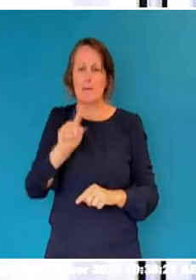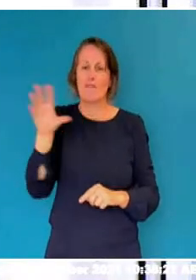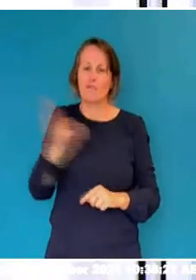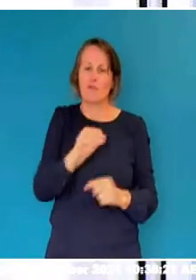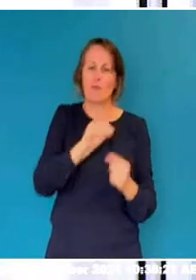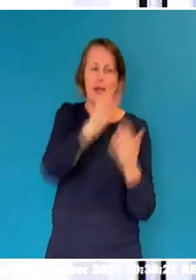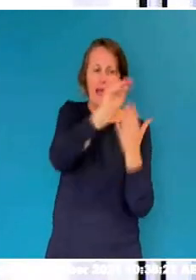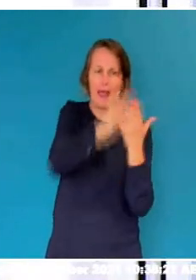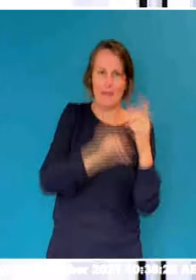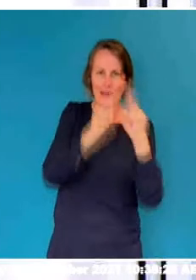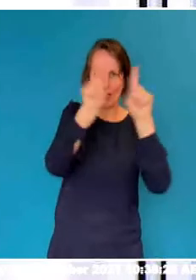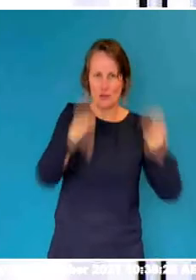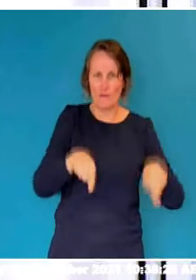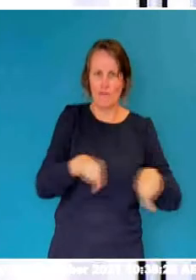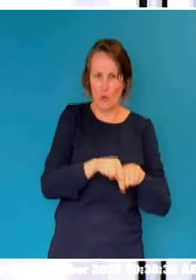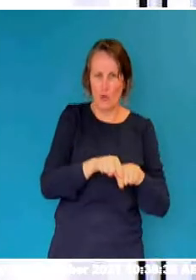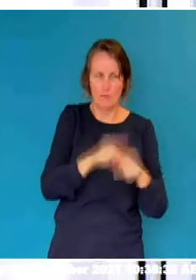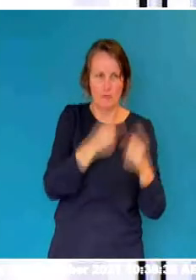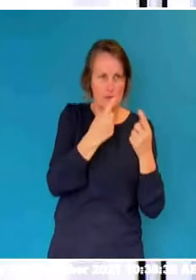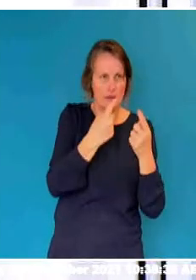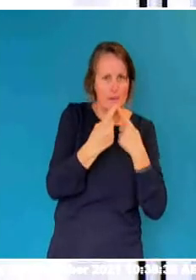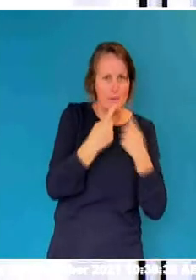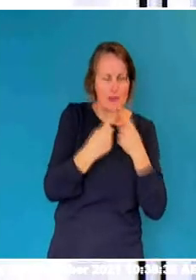But these are only people that have been hired.